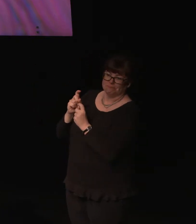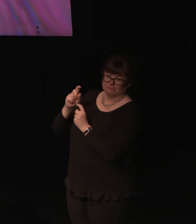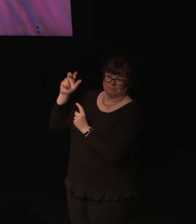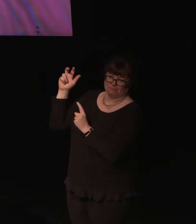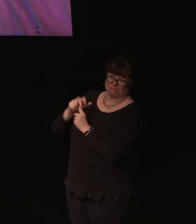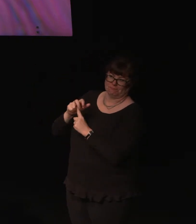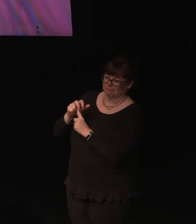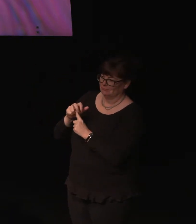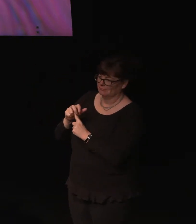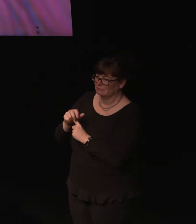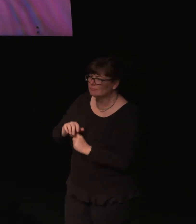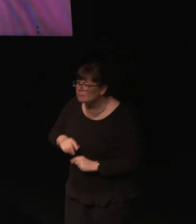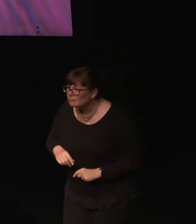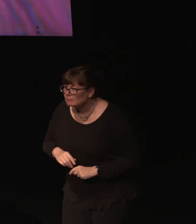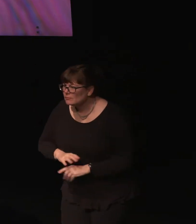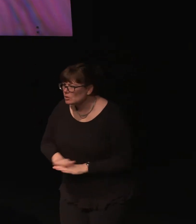Do not clap for this.